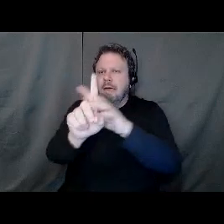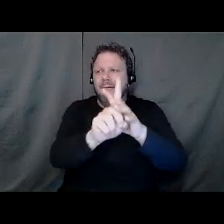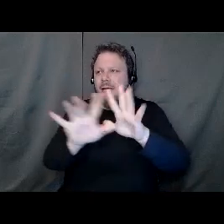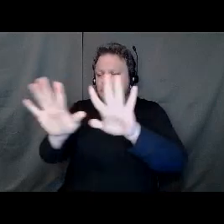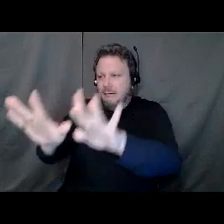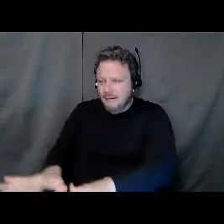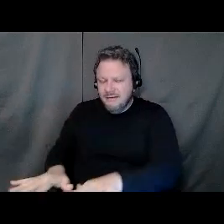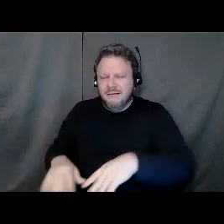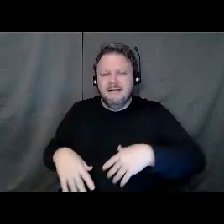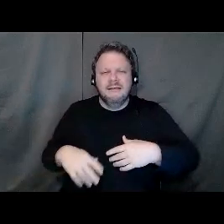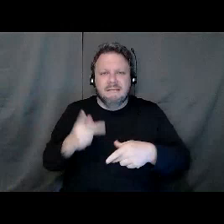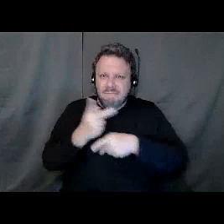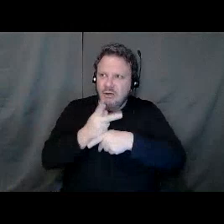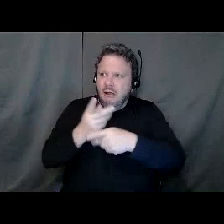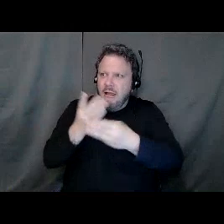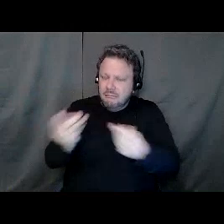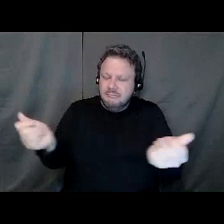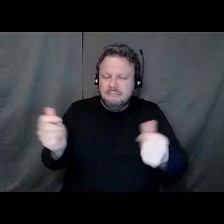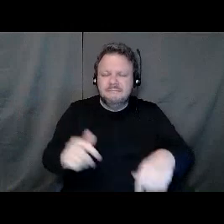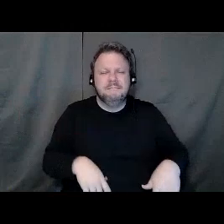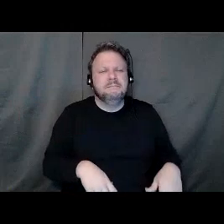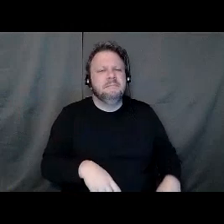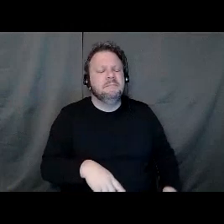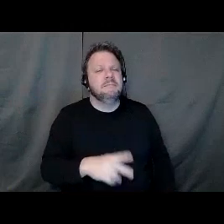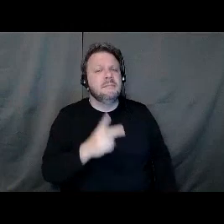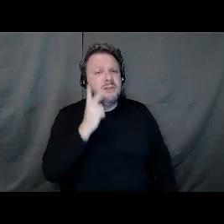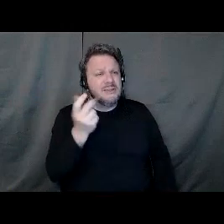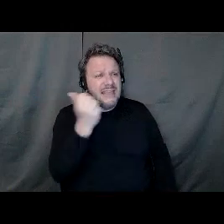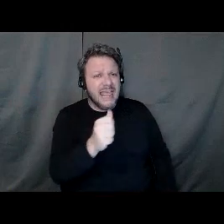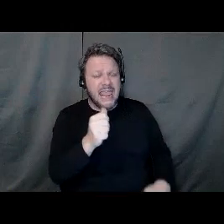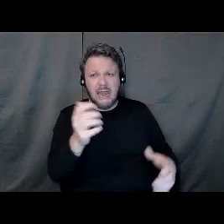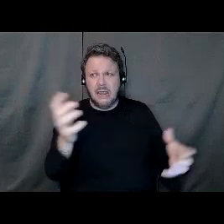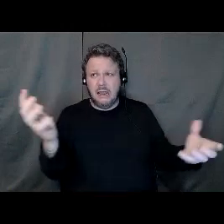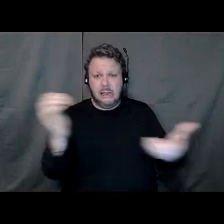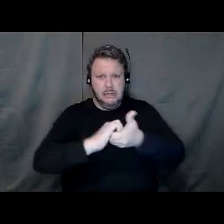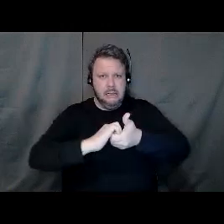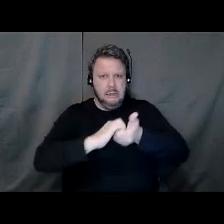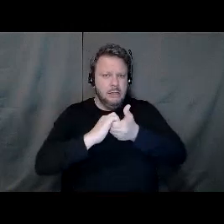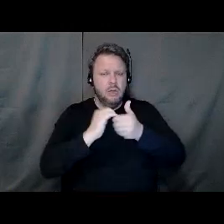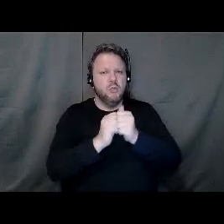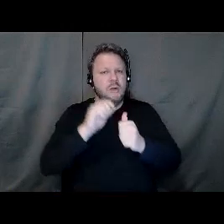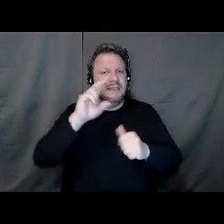that's going on. Do you see any coming together with national organizations and groups?